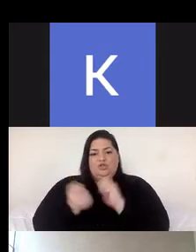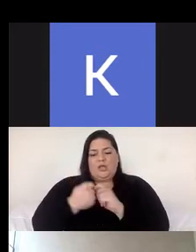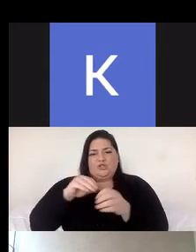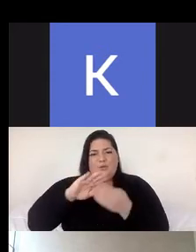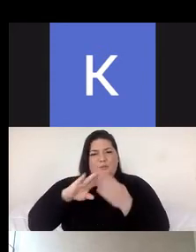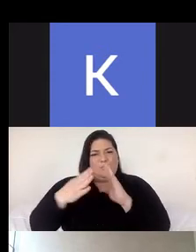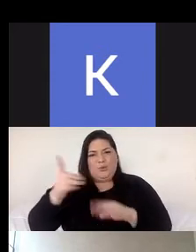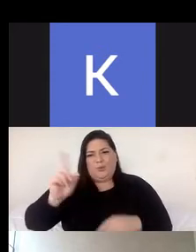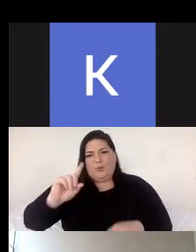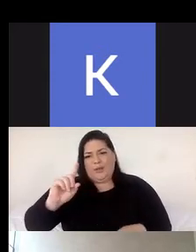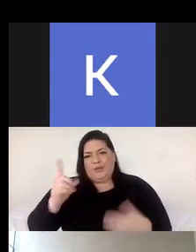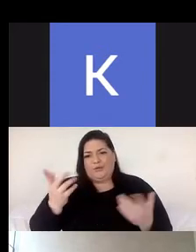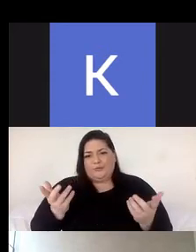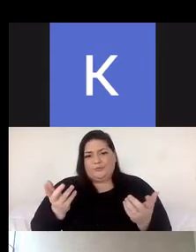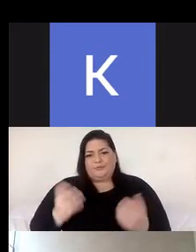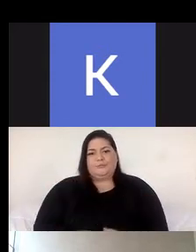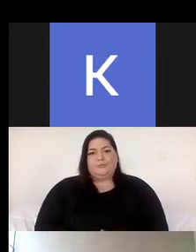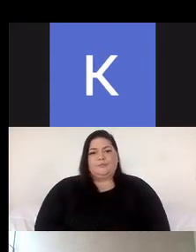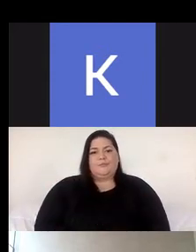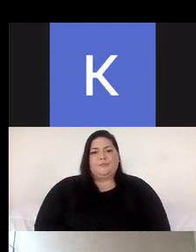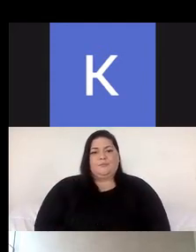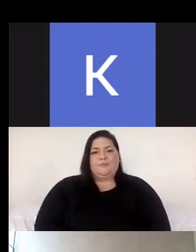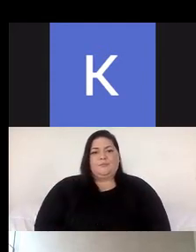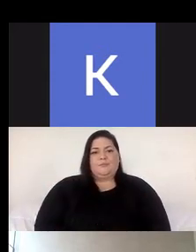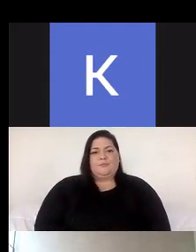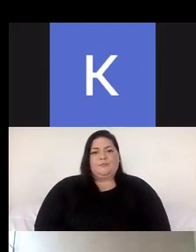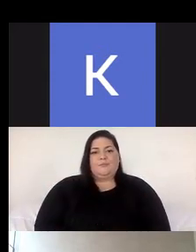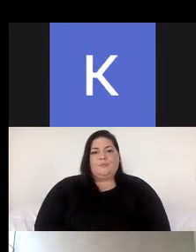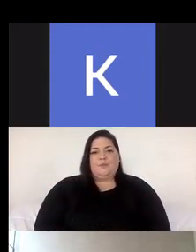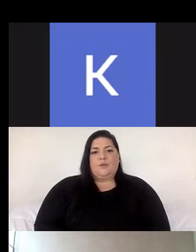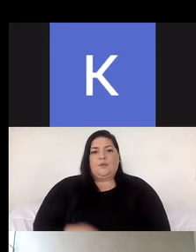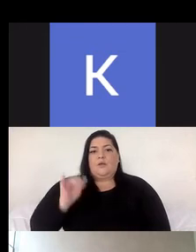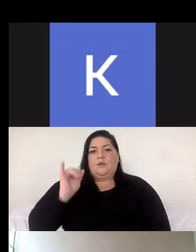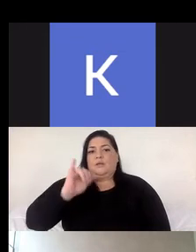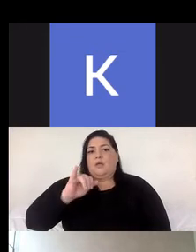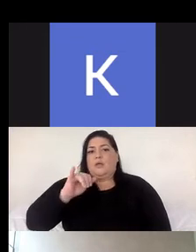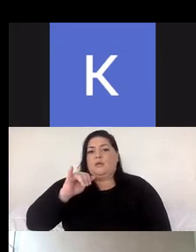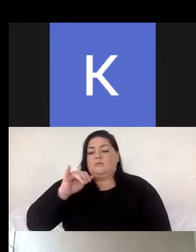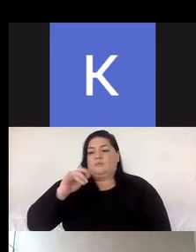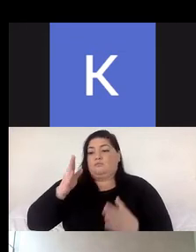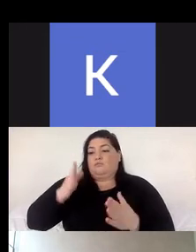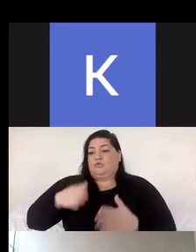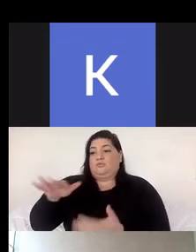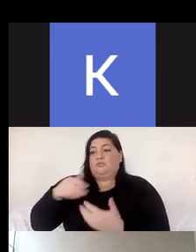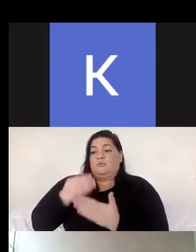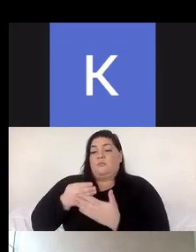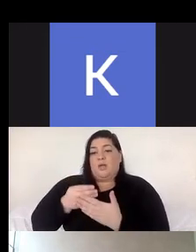or supports whatever it is that grantee is trying to get done.